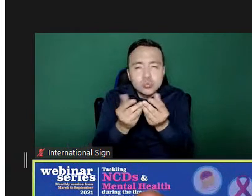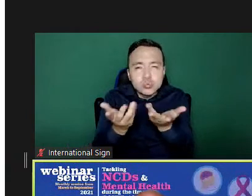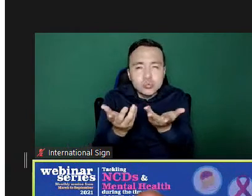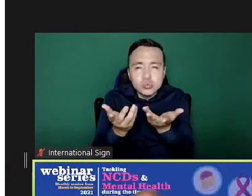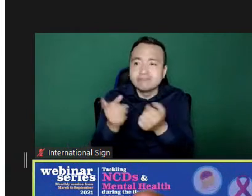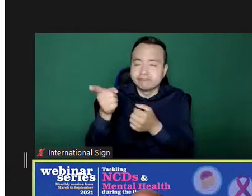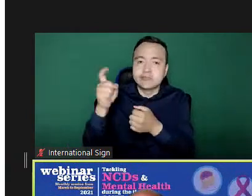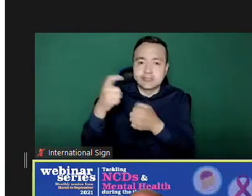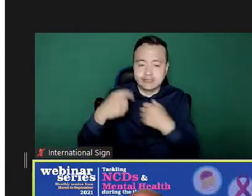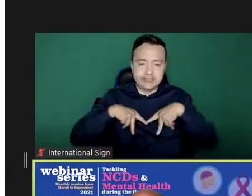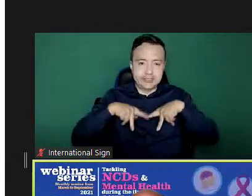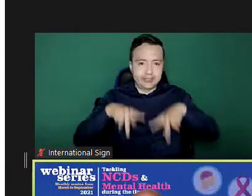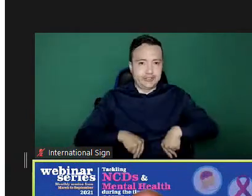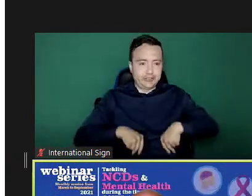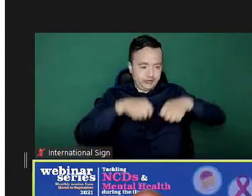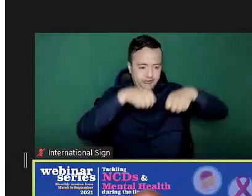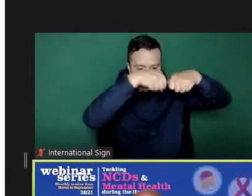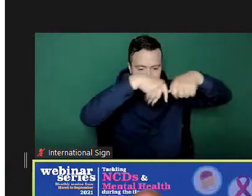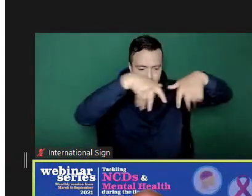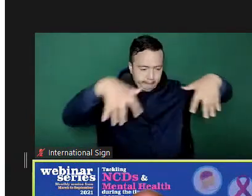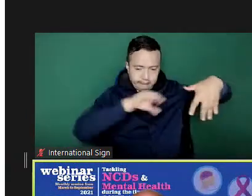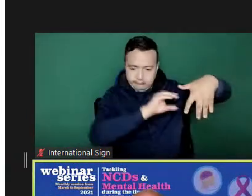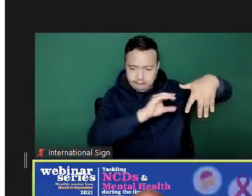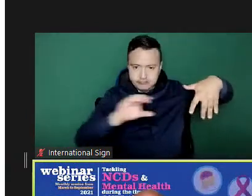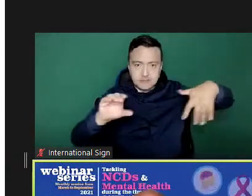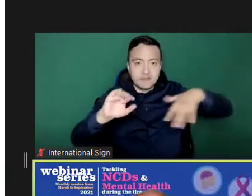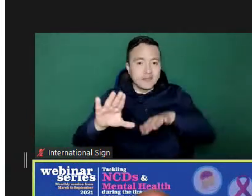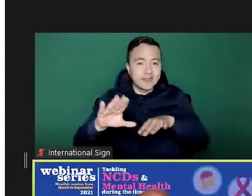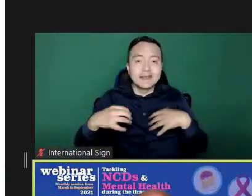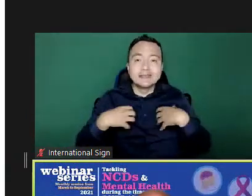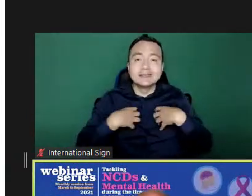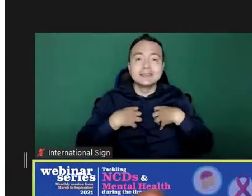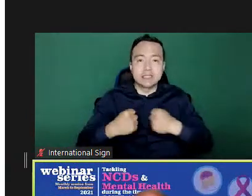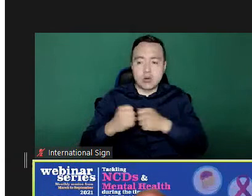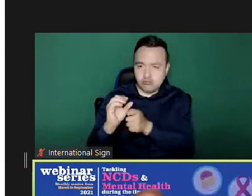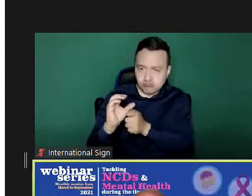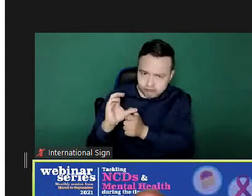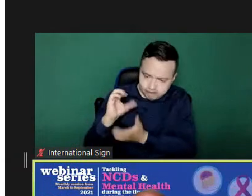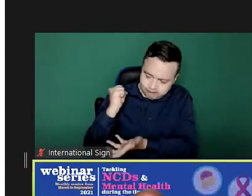by program approach in a piecemeal fashion. Comprehensive health services must be